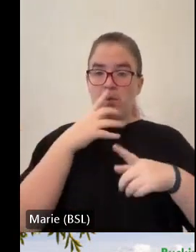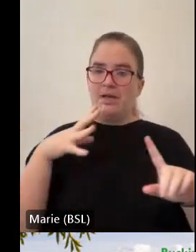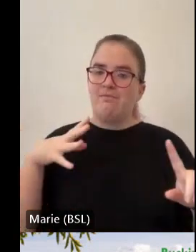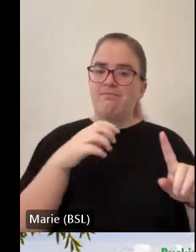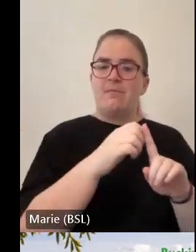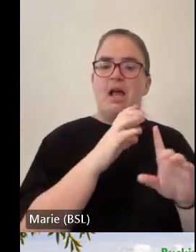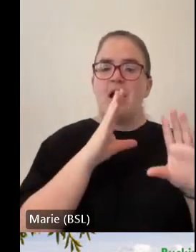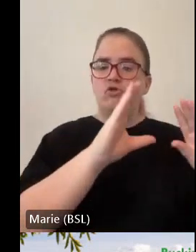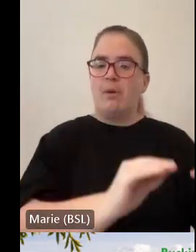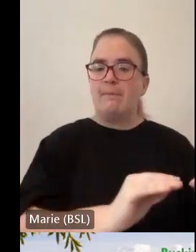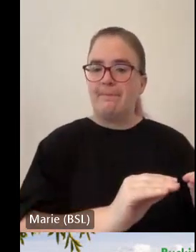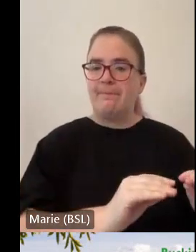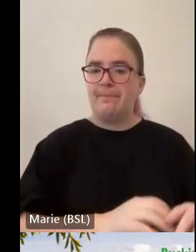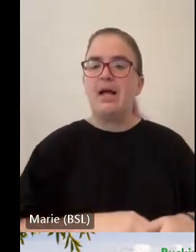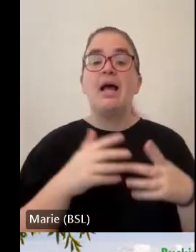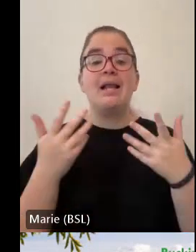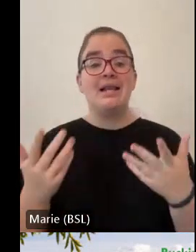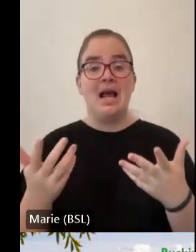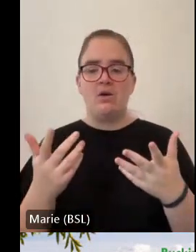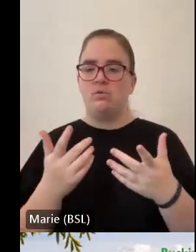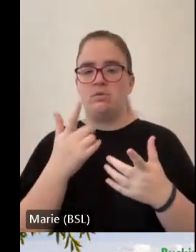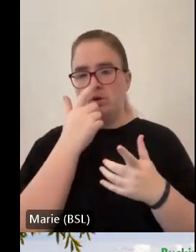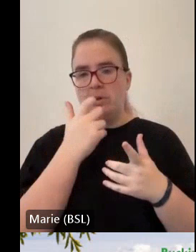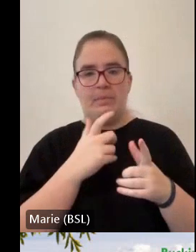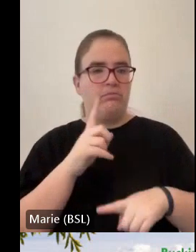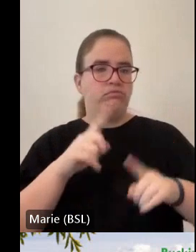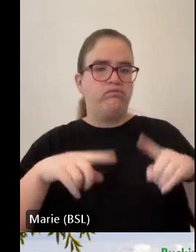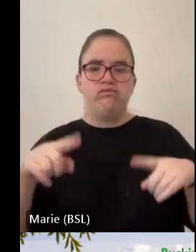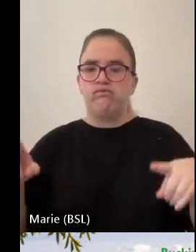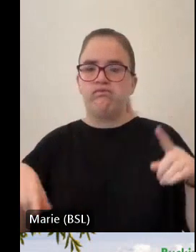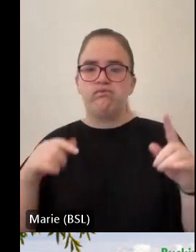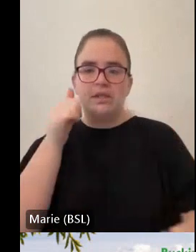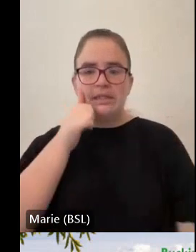And we've now won over to all sorts of different scams and